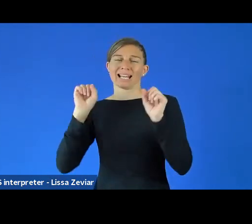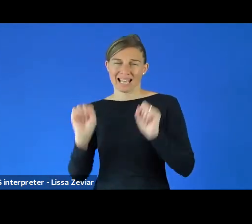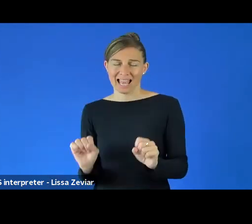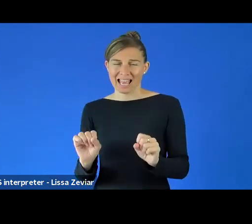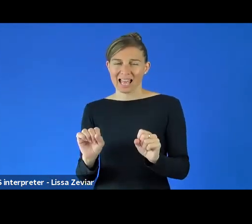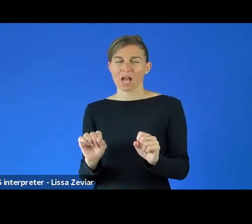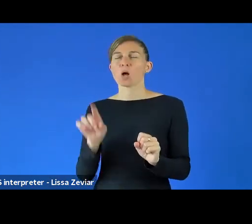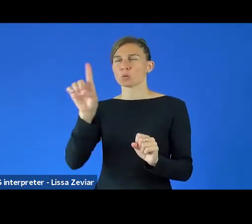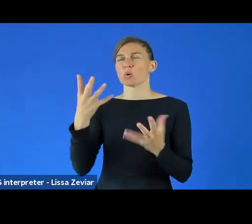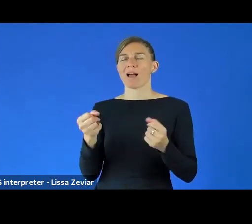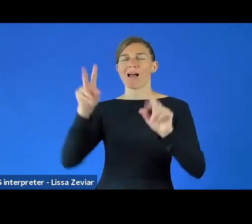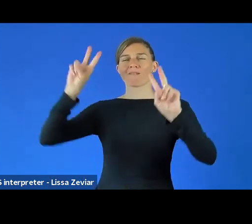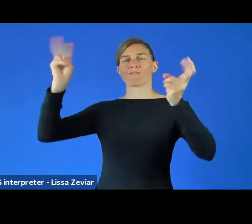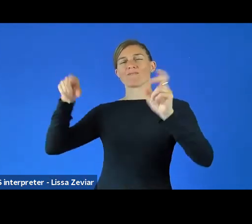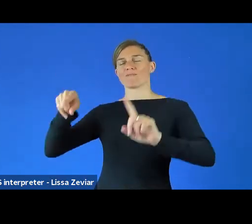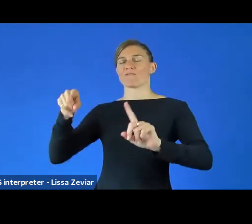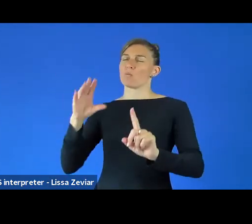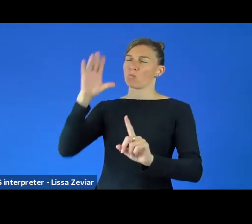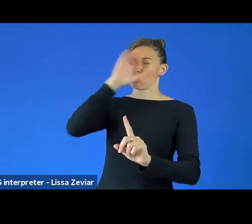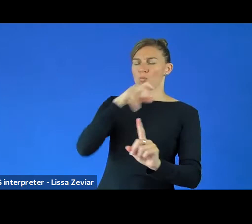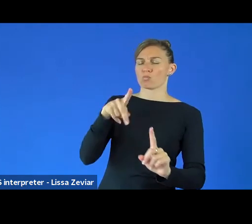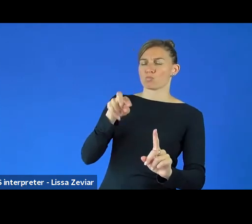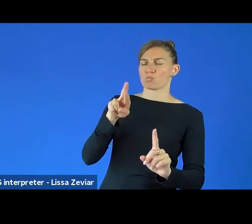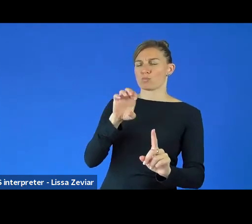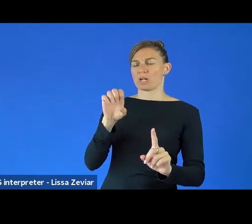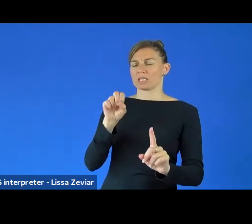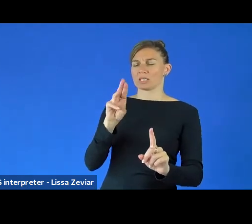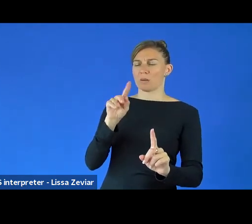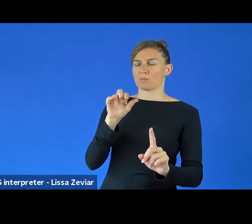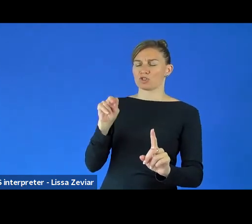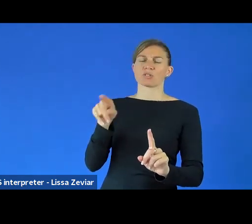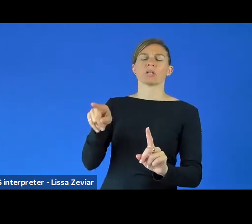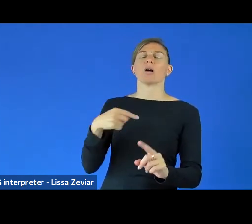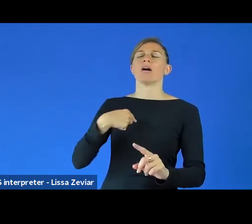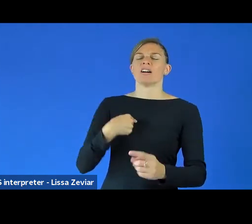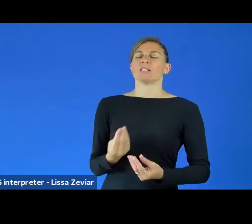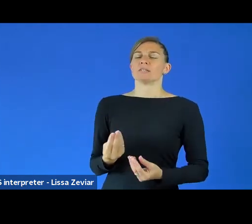Once accepted the requests by the European standards bodies,